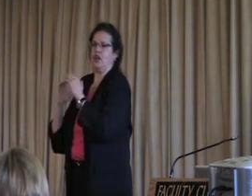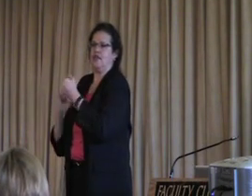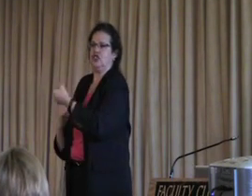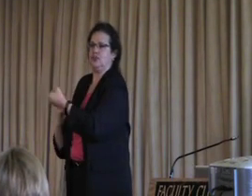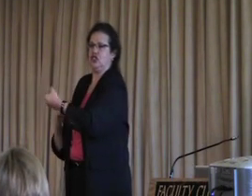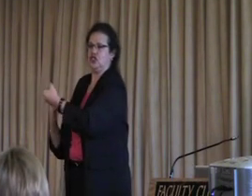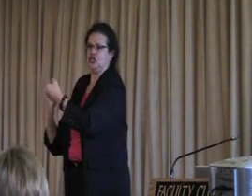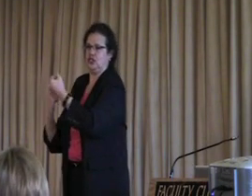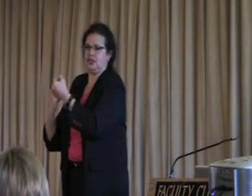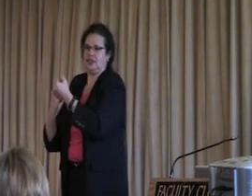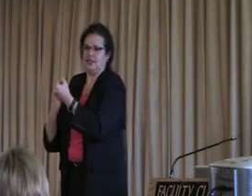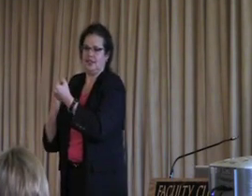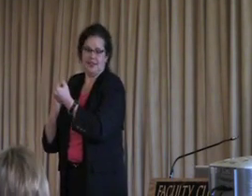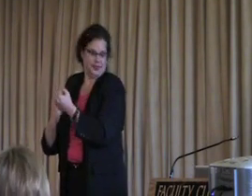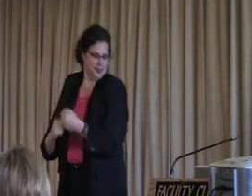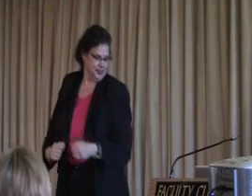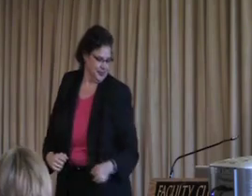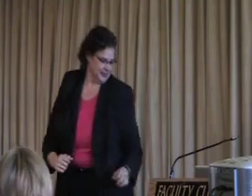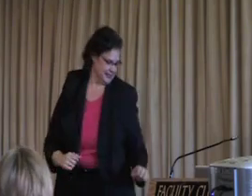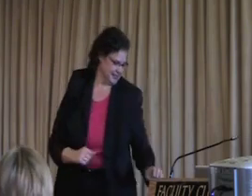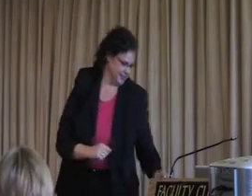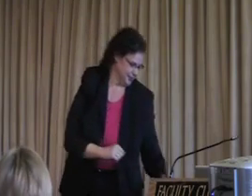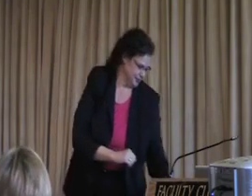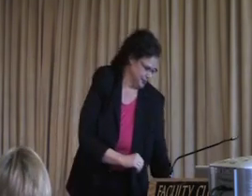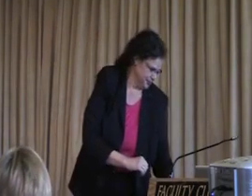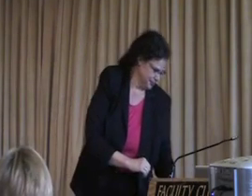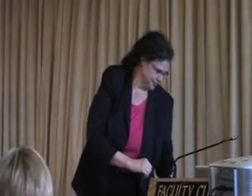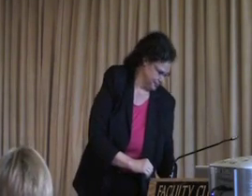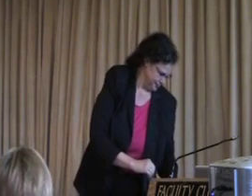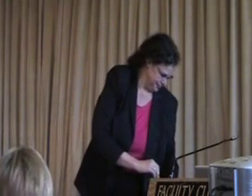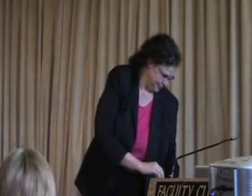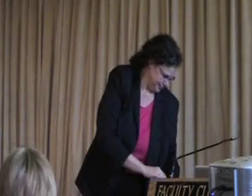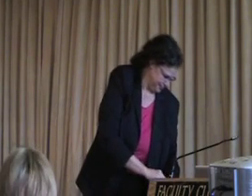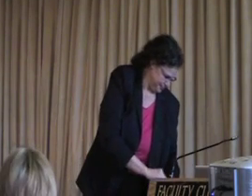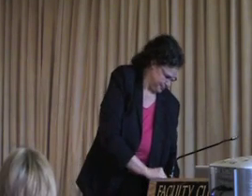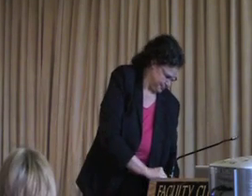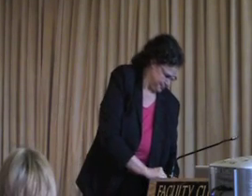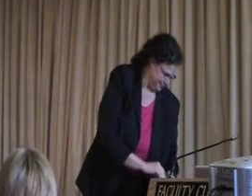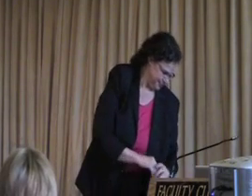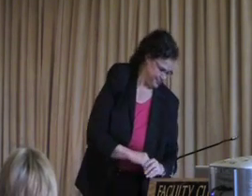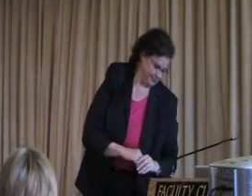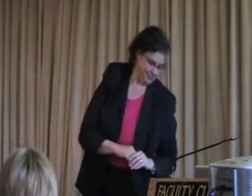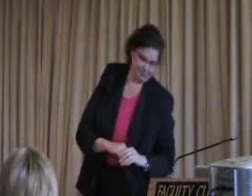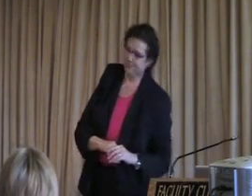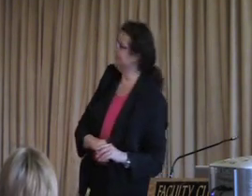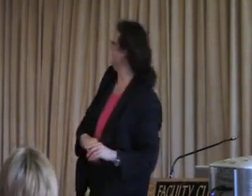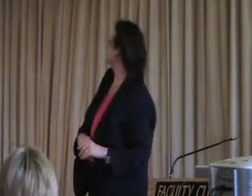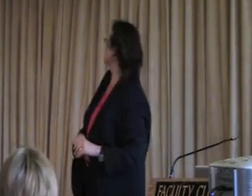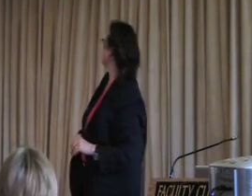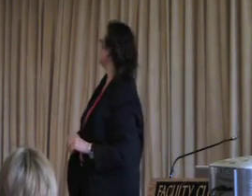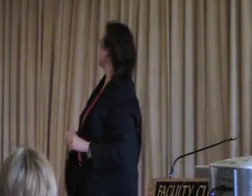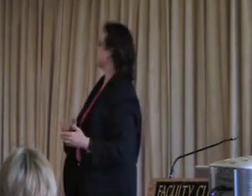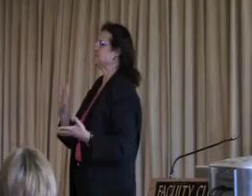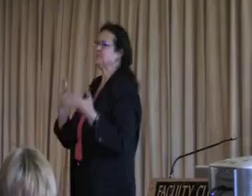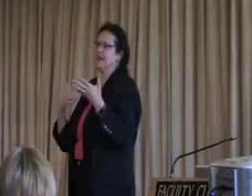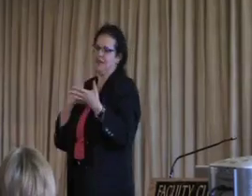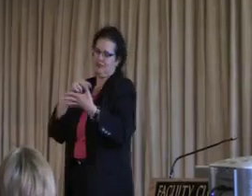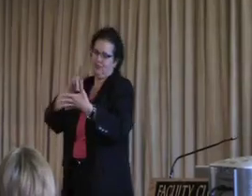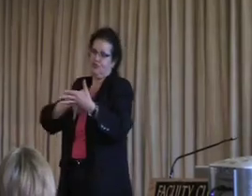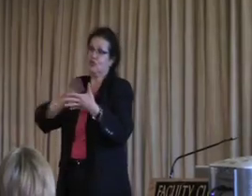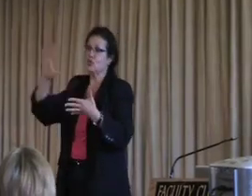to provide sponsorship and funding for such projects and research. When I was reading